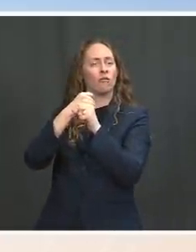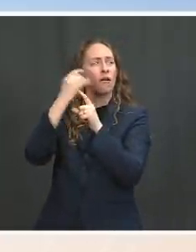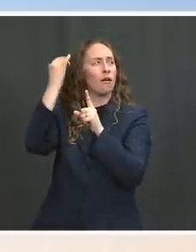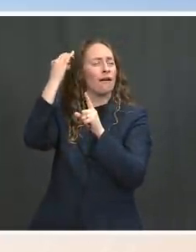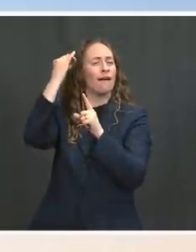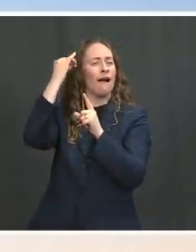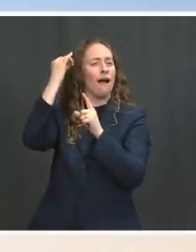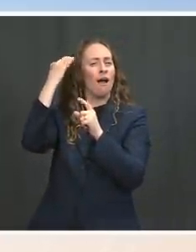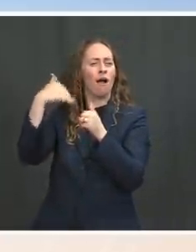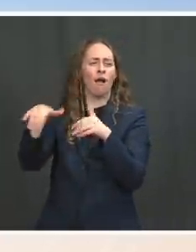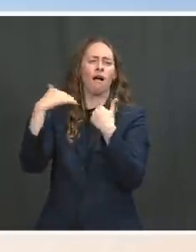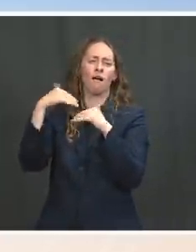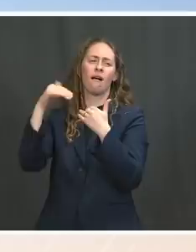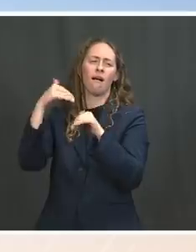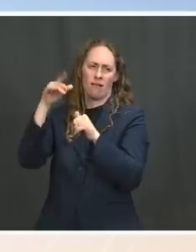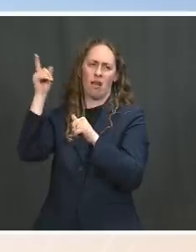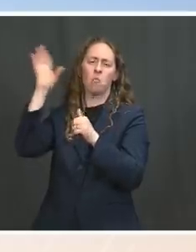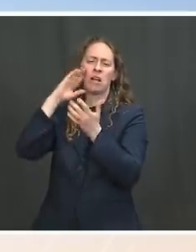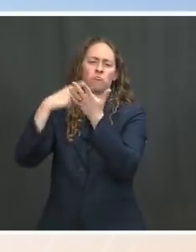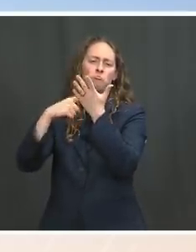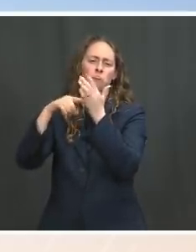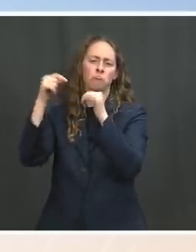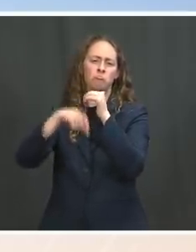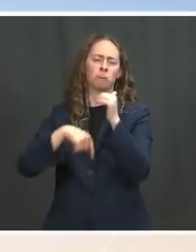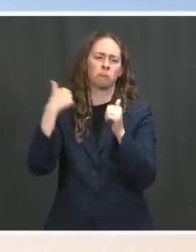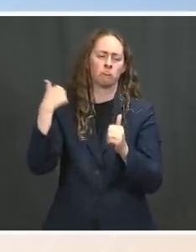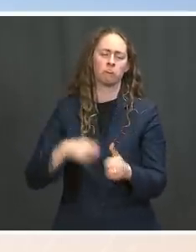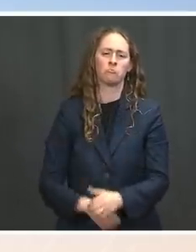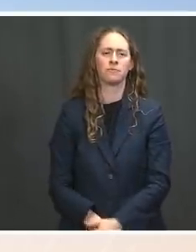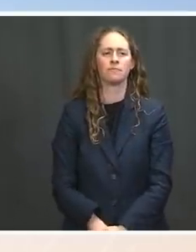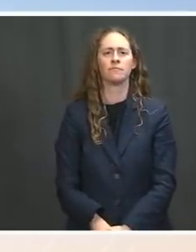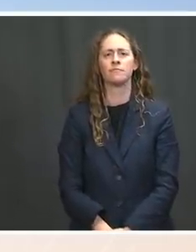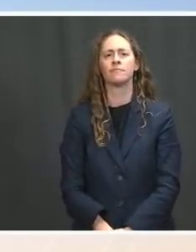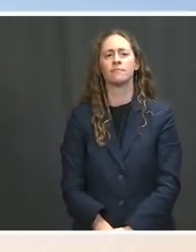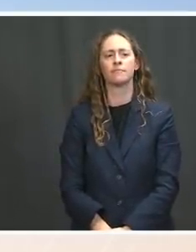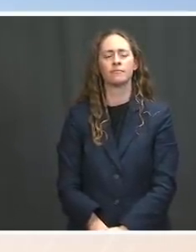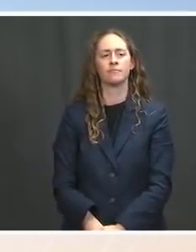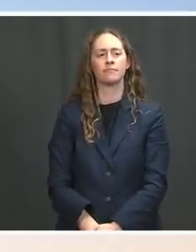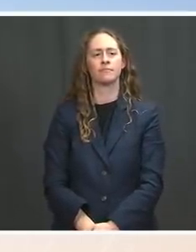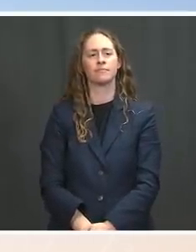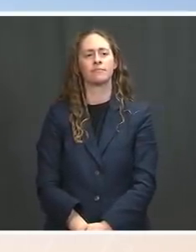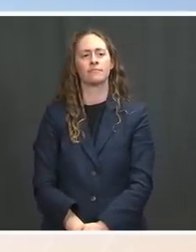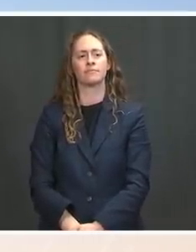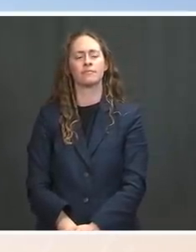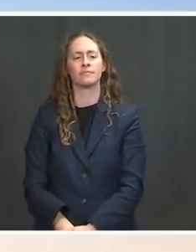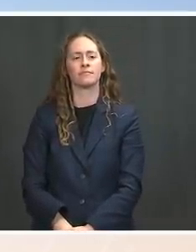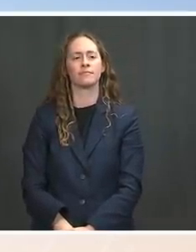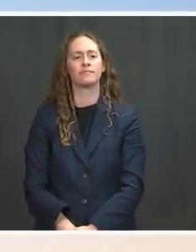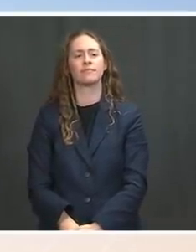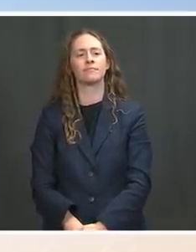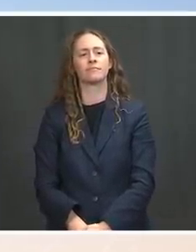Go ahead. The Press: And then -- >> Ms. Psaki: Oh, go. The Press: -- just looking ahead to tomorrow's meeting, what do you expect to gain out of that meeting?